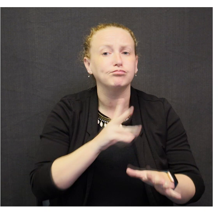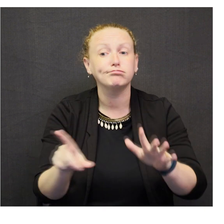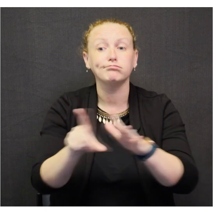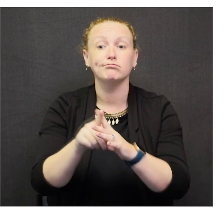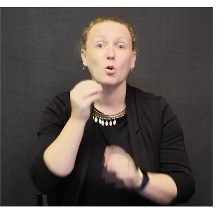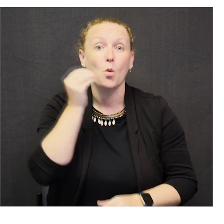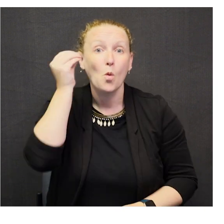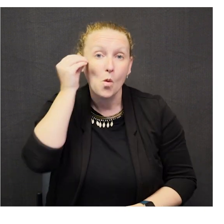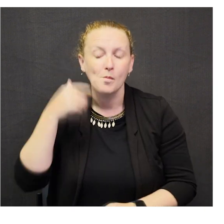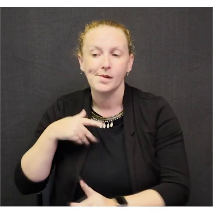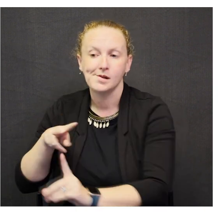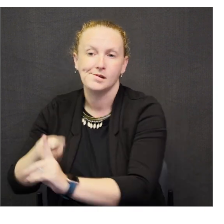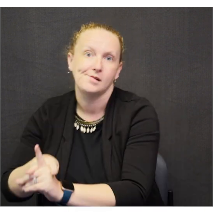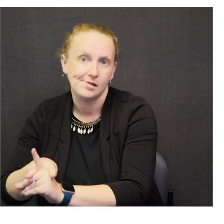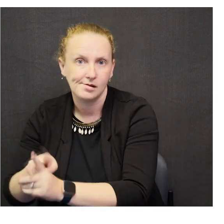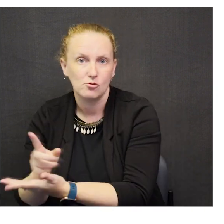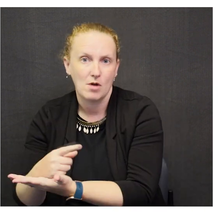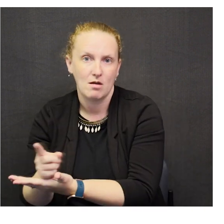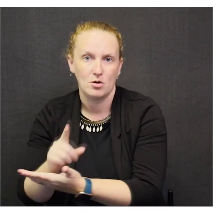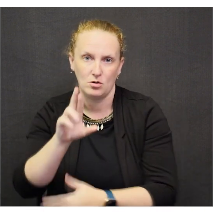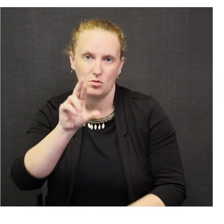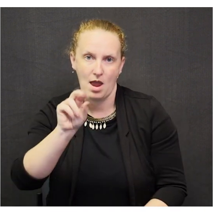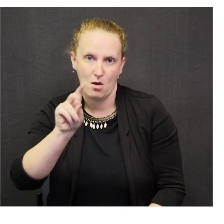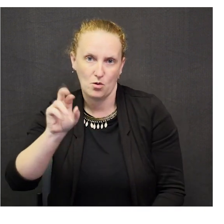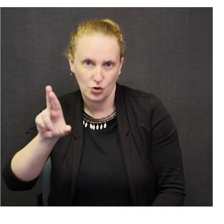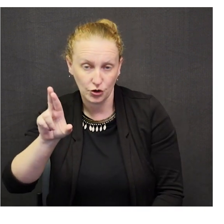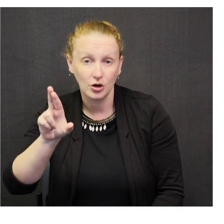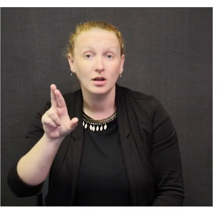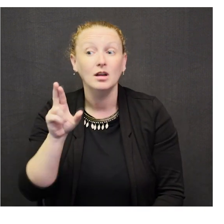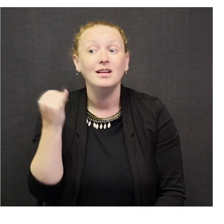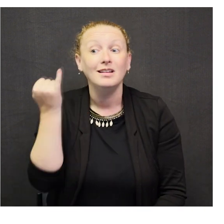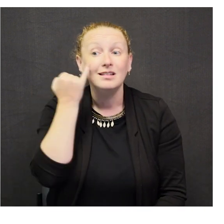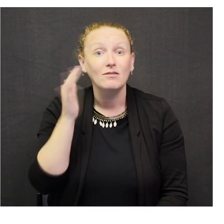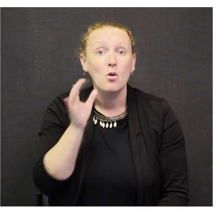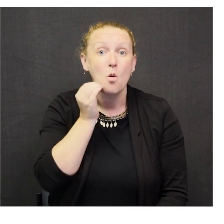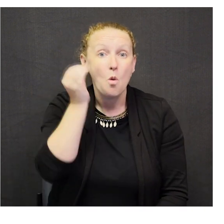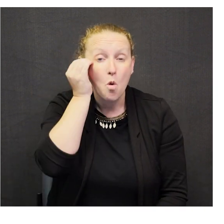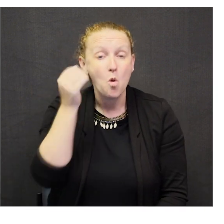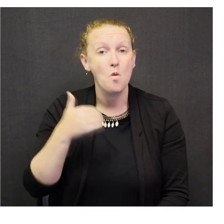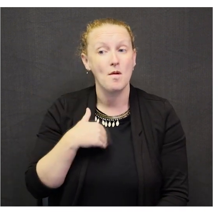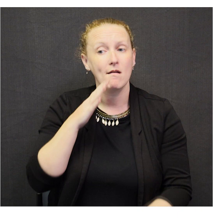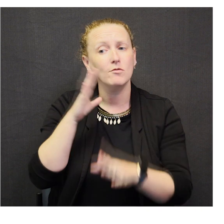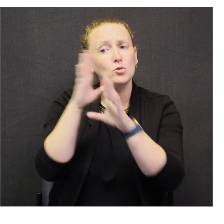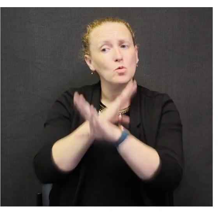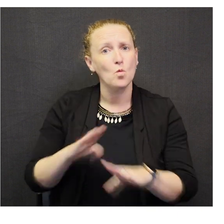long as they had a private, quiet space in which to work and a broadband Internet connection,